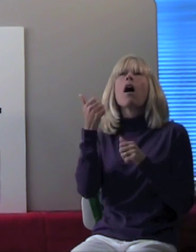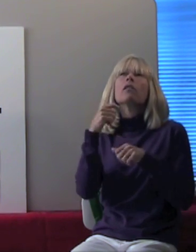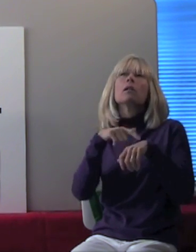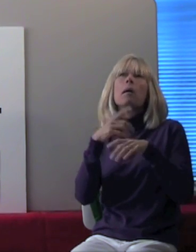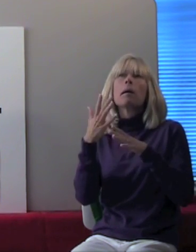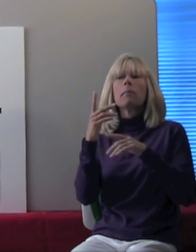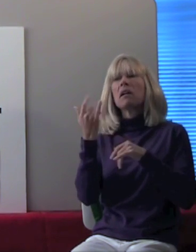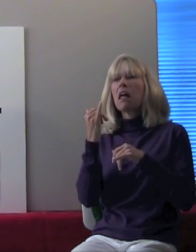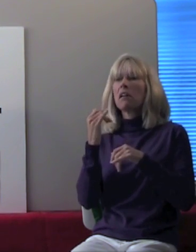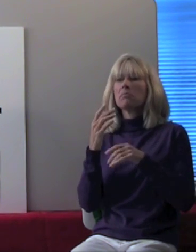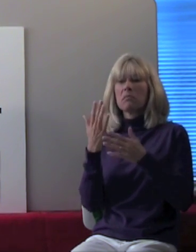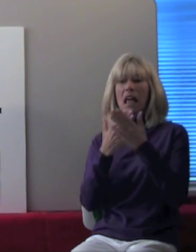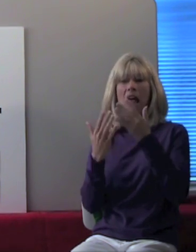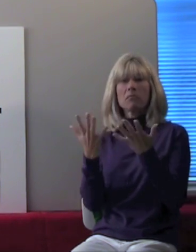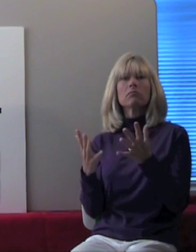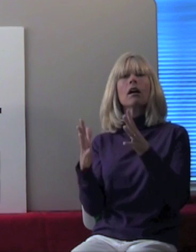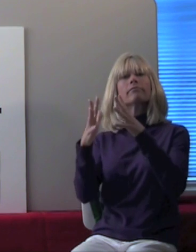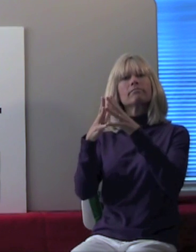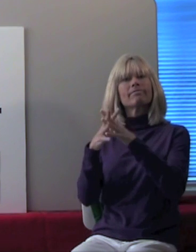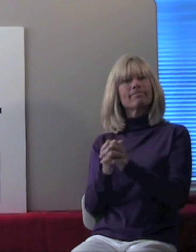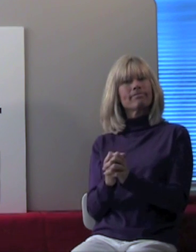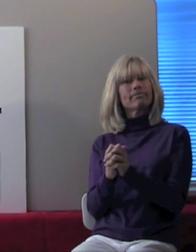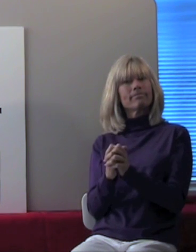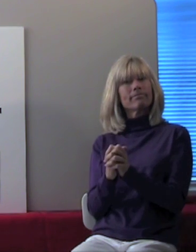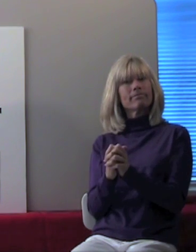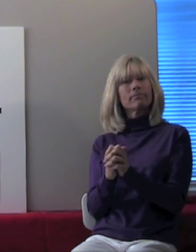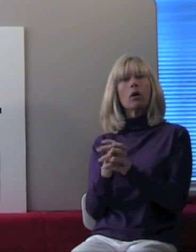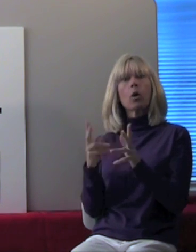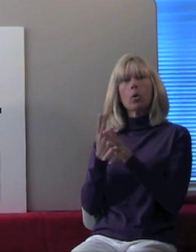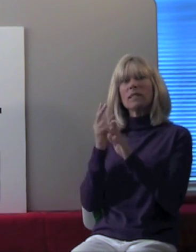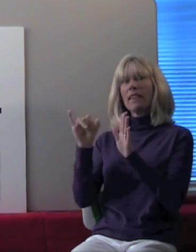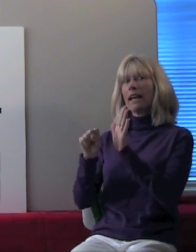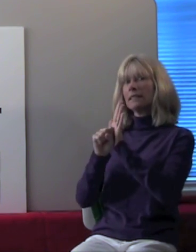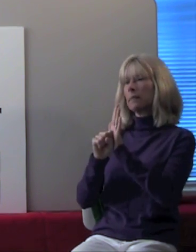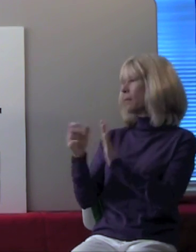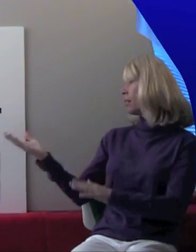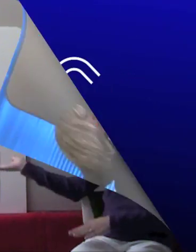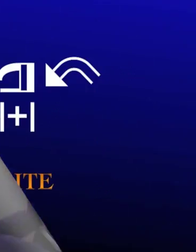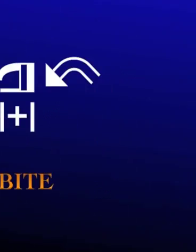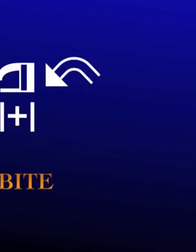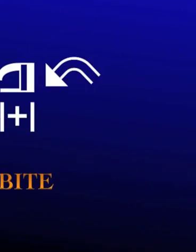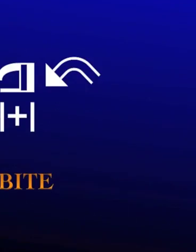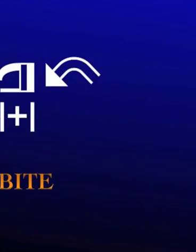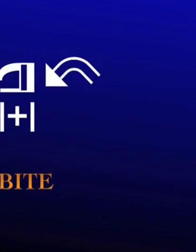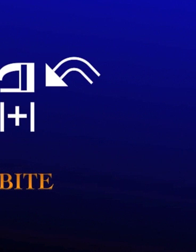Another example might be when you clasp your hands together, which is when to use this symbol.